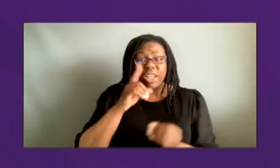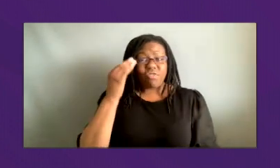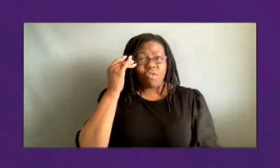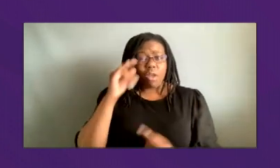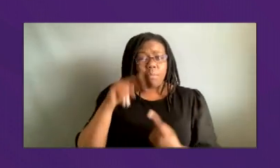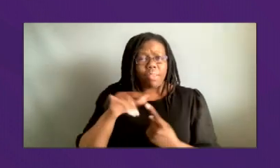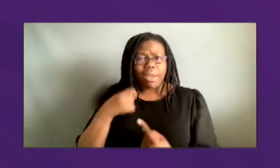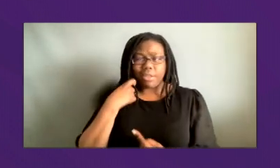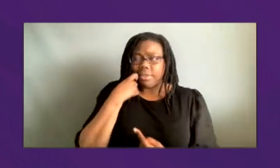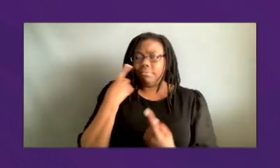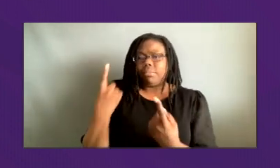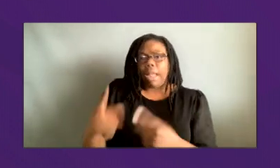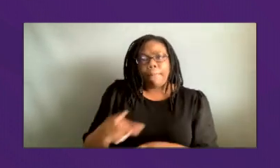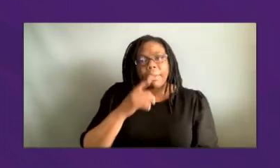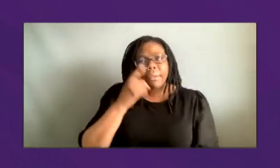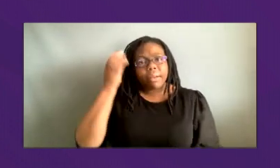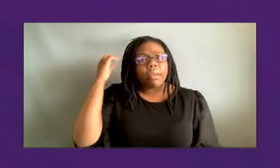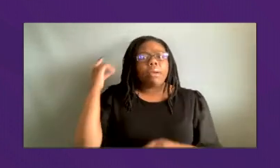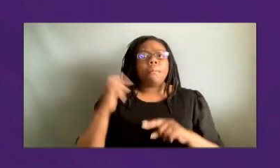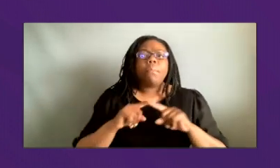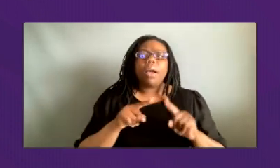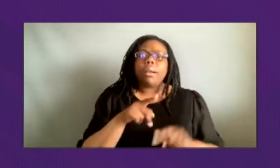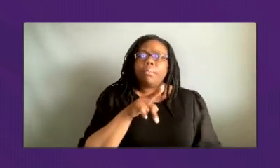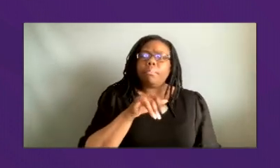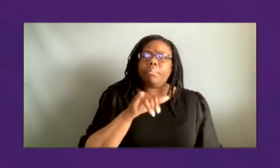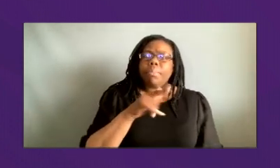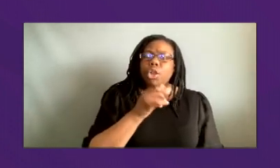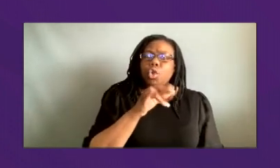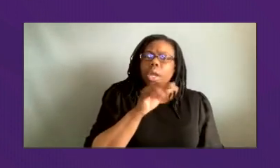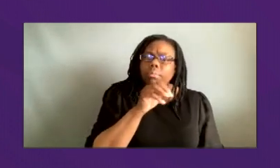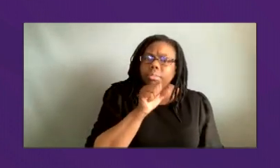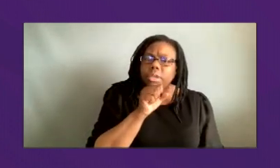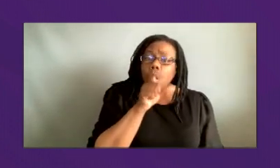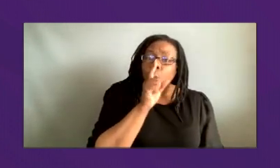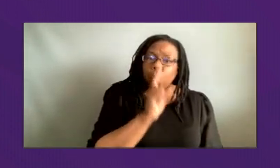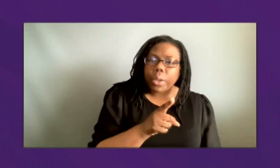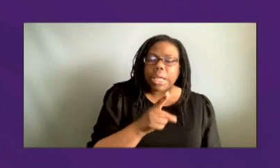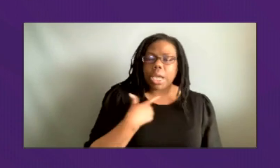or writing journals. They were like really meticulously detailing what was happening.